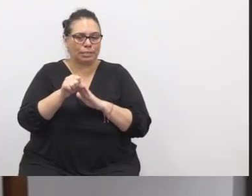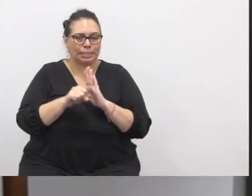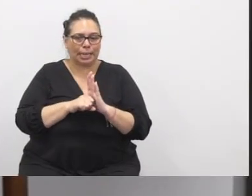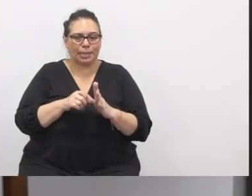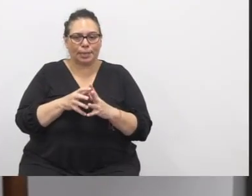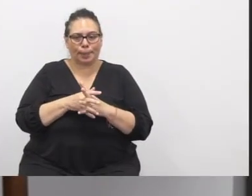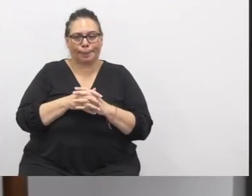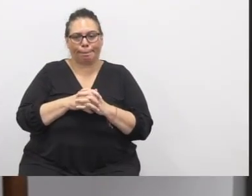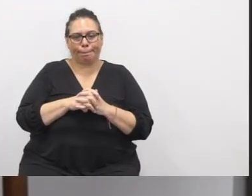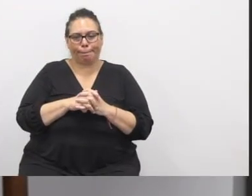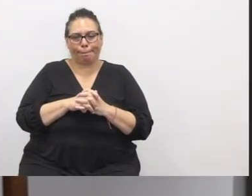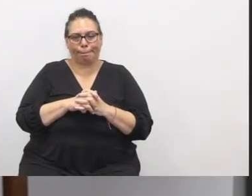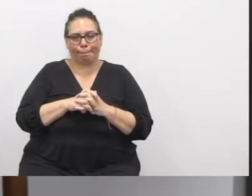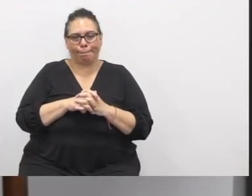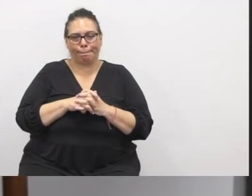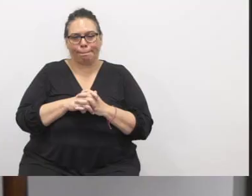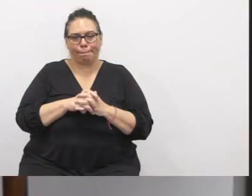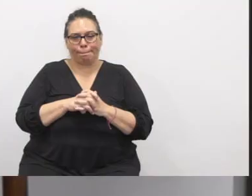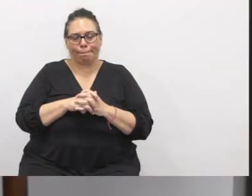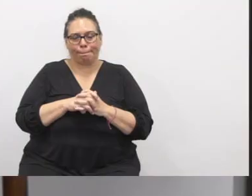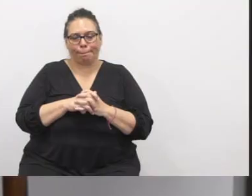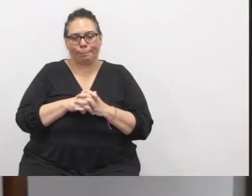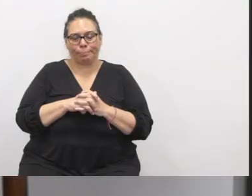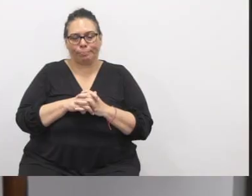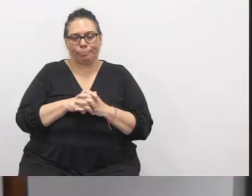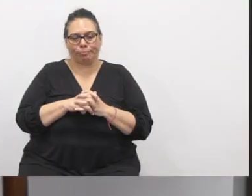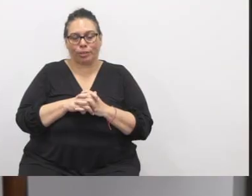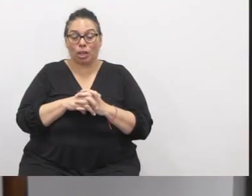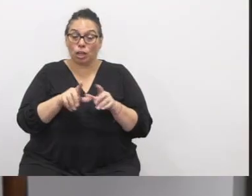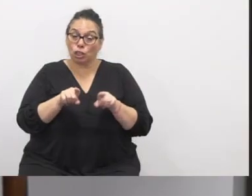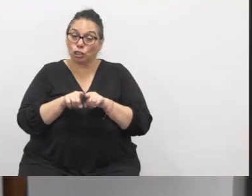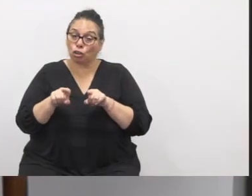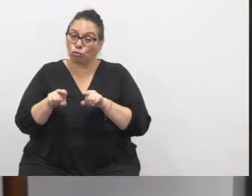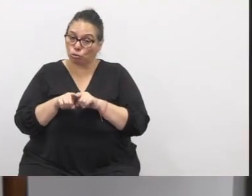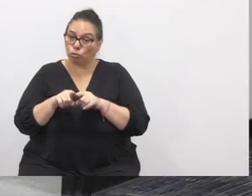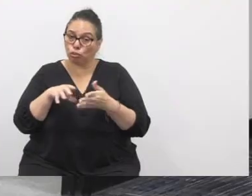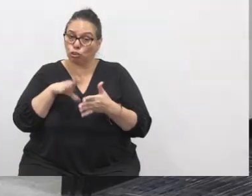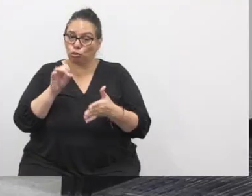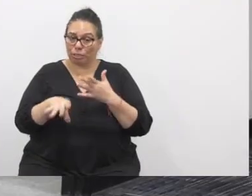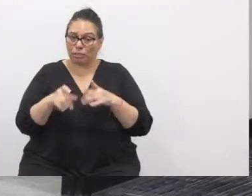And just to add on, you know, there's also students who come from other countries as well. Right, yeah.